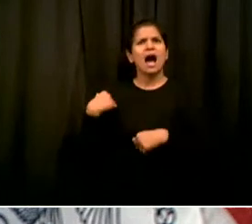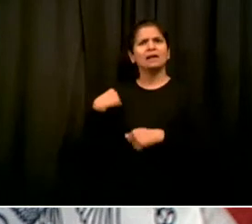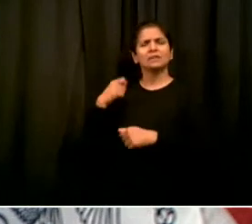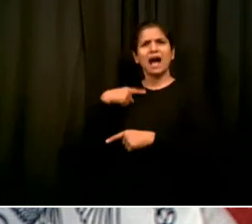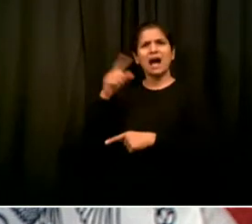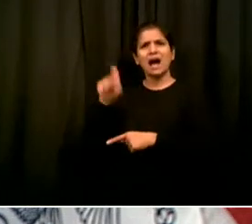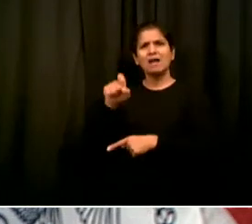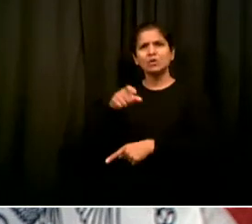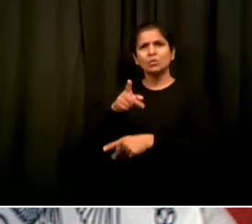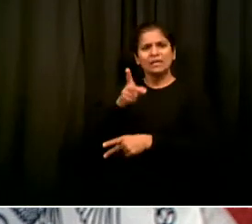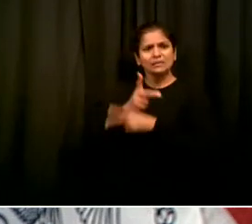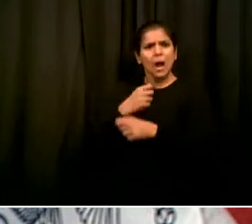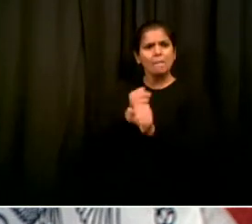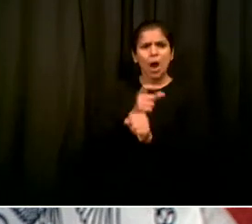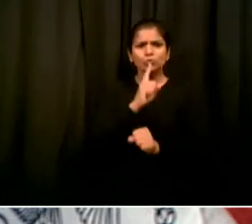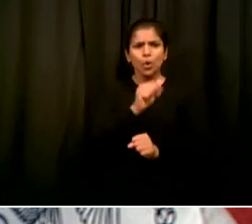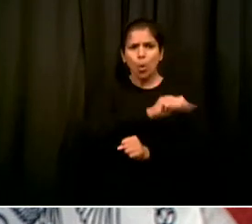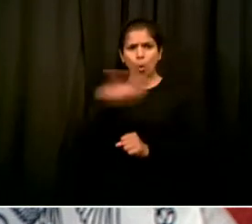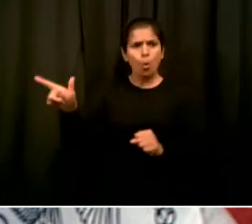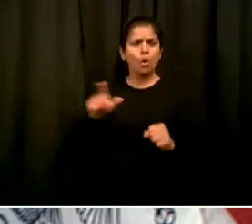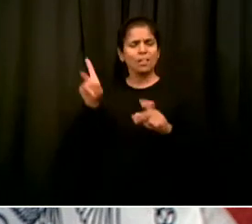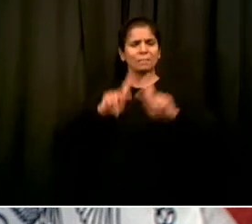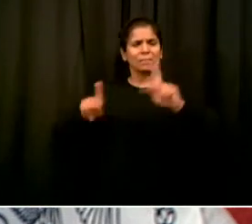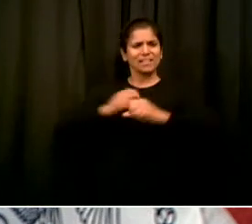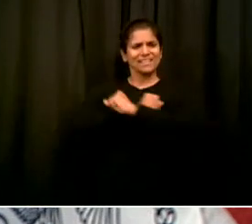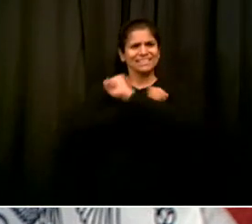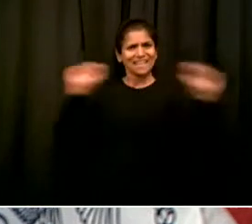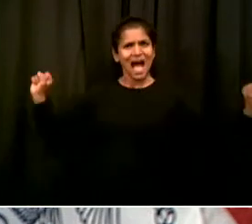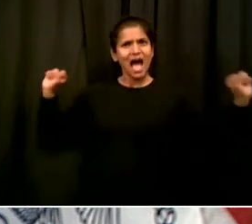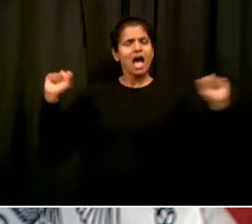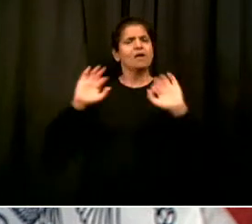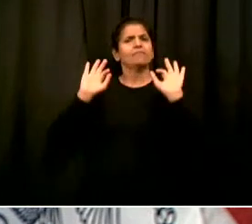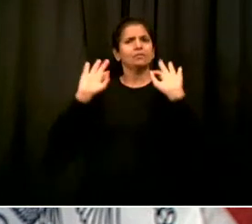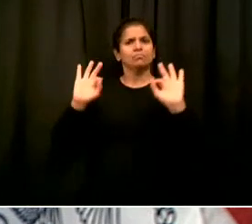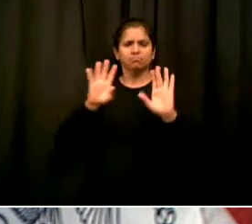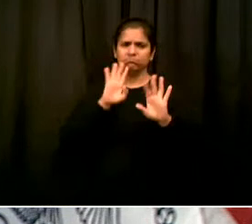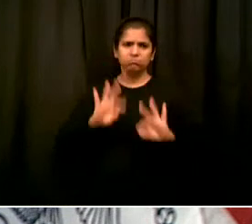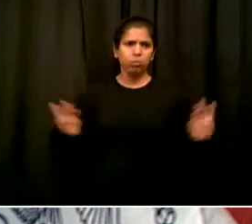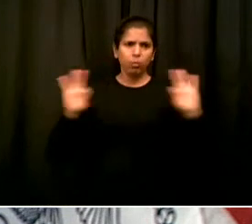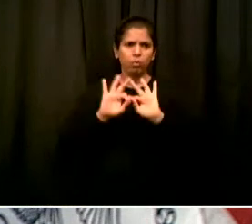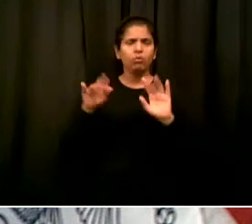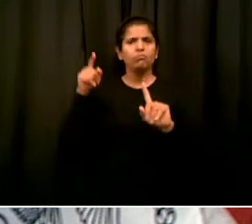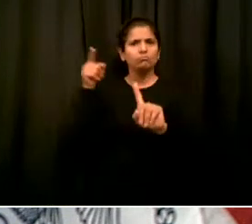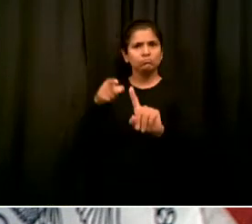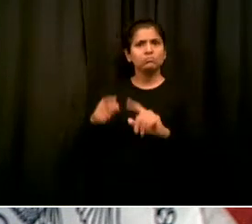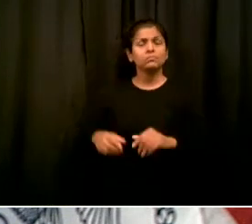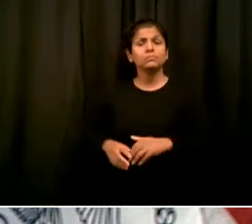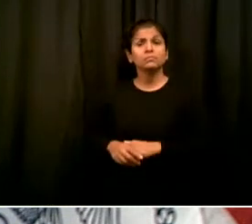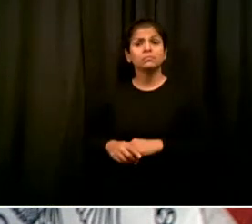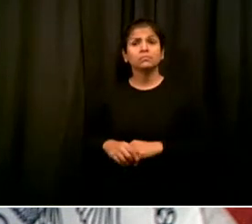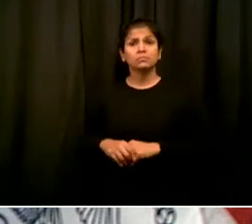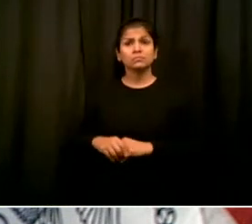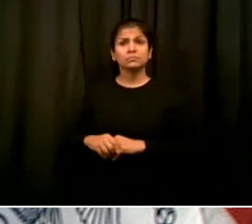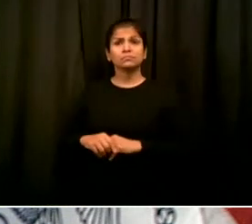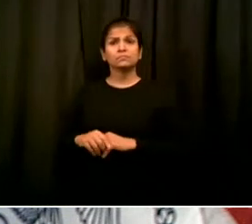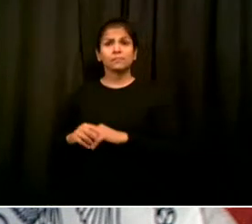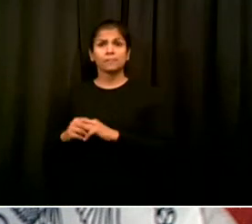WELL. WHEN YOU ARE TALKING ABOUUA T SERIOUS SUBSTANTIVE ISSUE AND WHAT WIWIL LKEEP PPEOPE SAFE, IT IS THE WORK OF ALL OF US TO TALK ABOUT